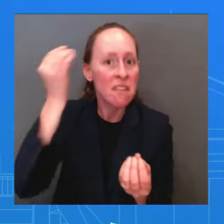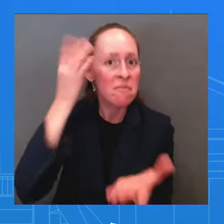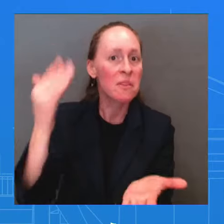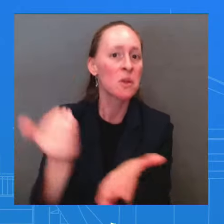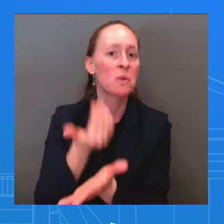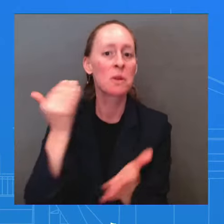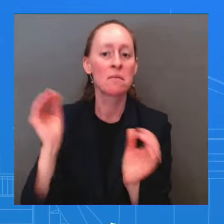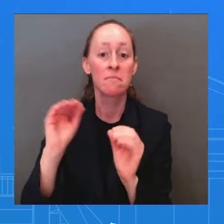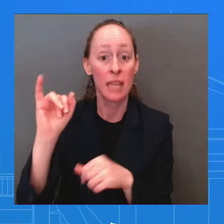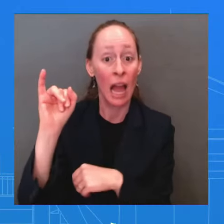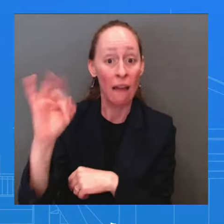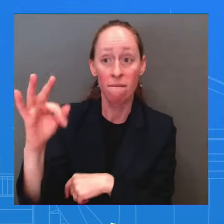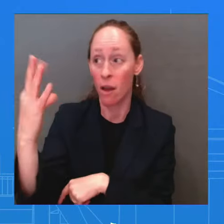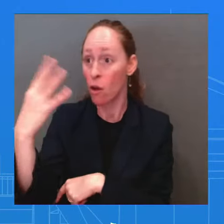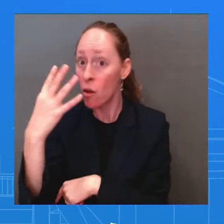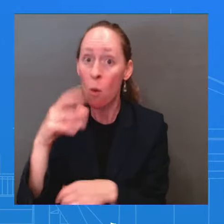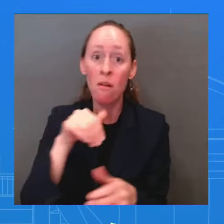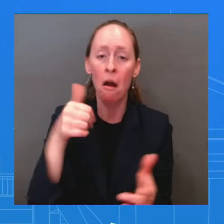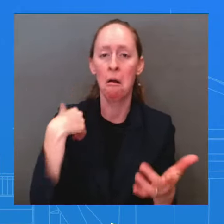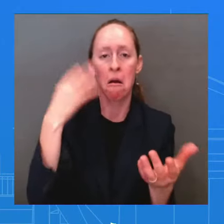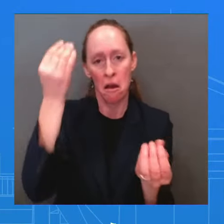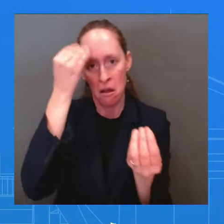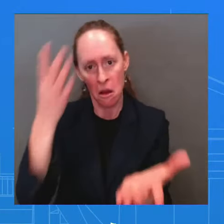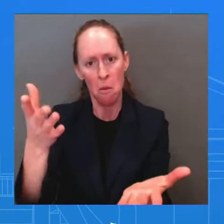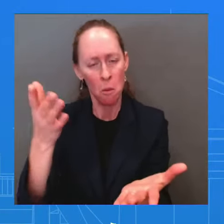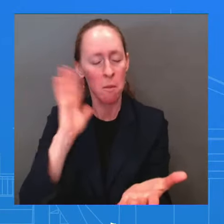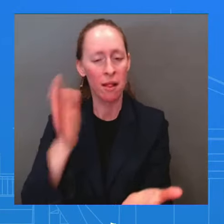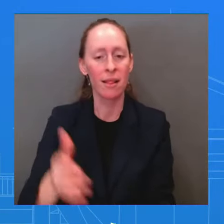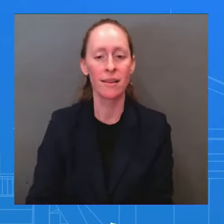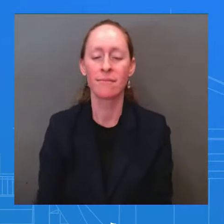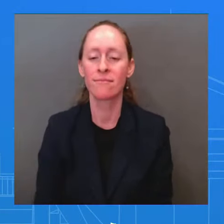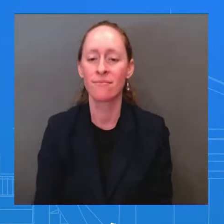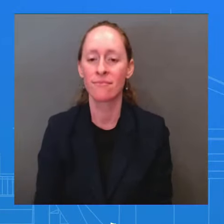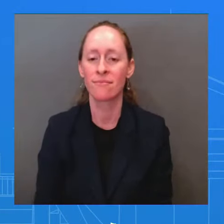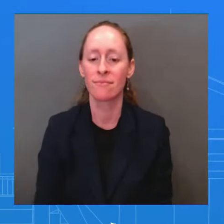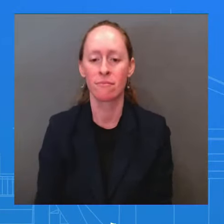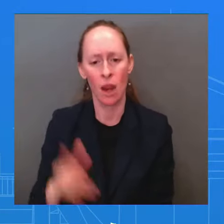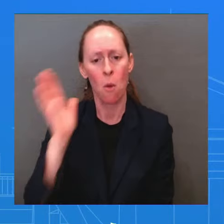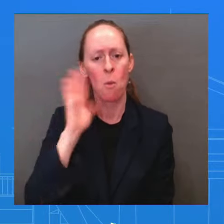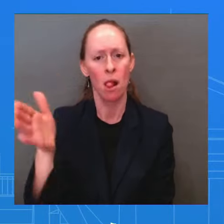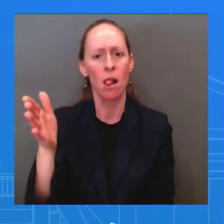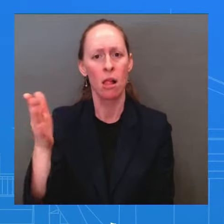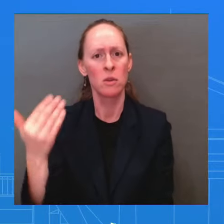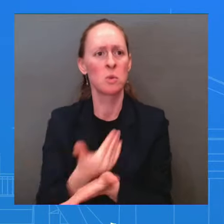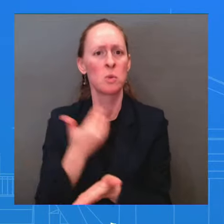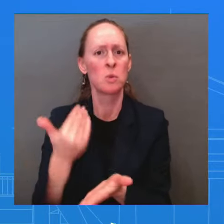What I can say for sure is the President is going to get the updated booster. I just don't have anything to announce at this time. The Press: Okay. And the administration has said